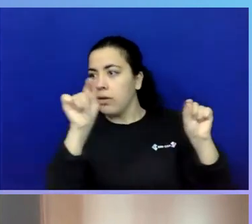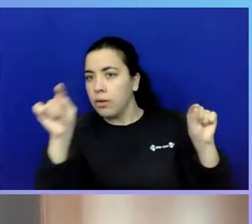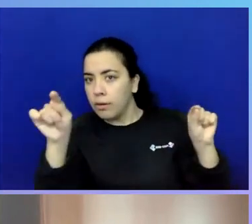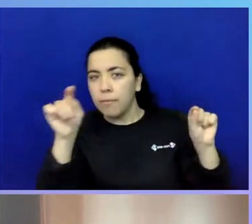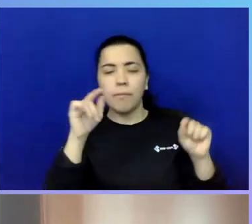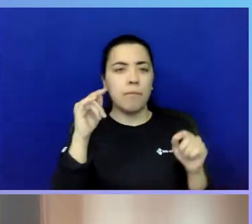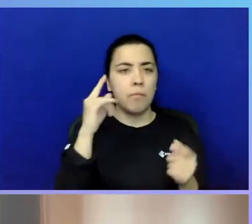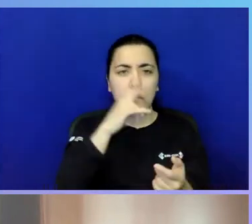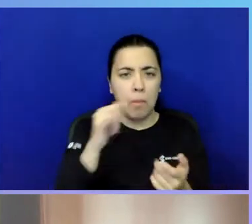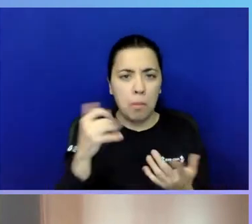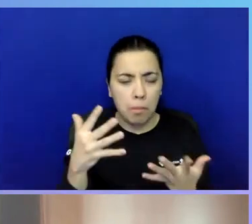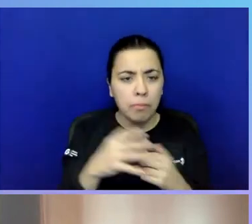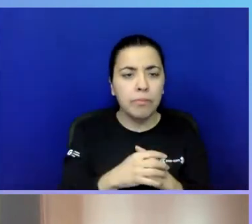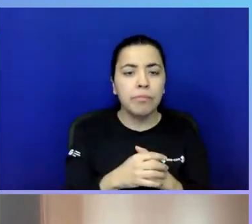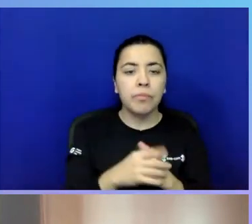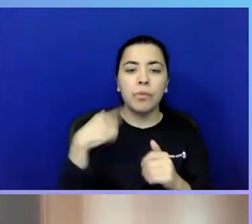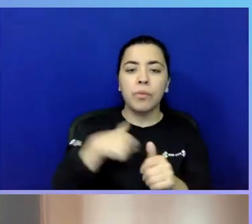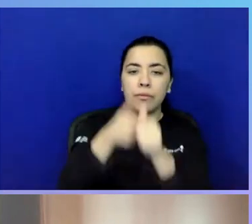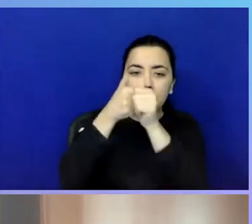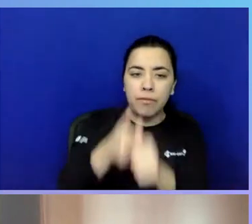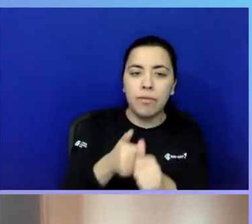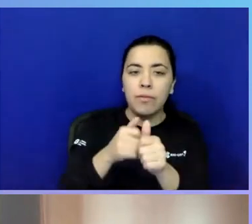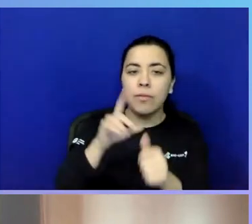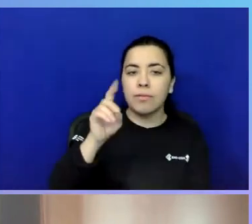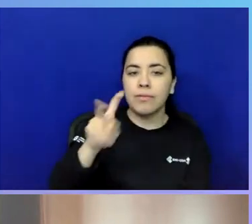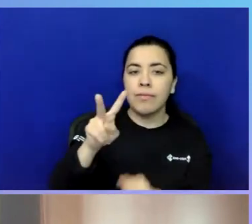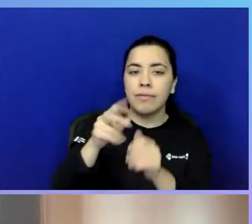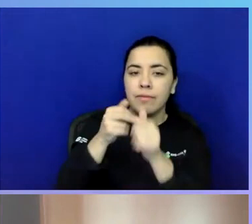of our components. This consists of always using semantic HTML